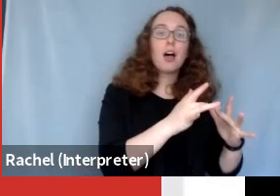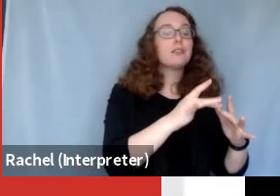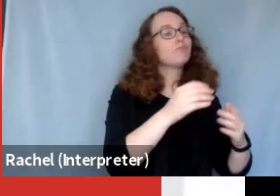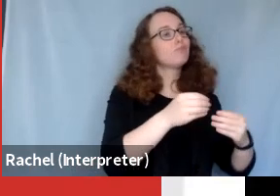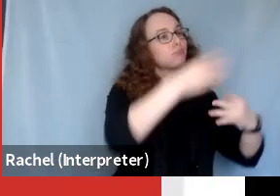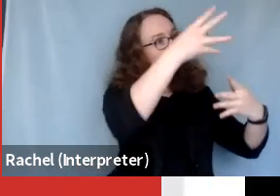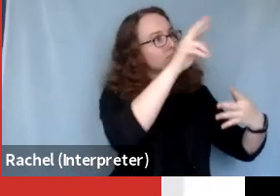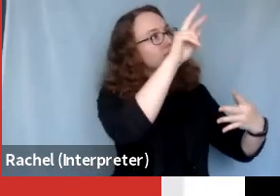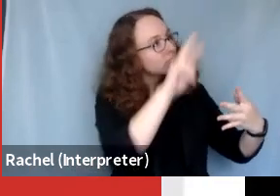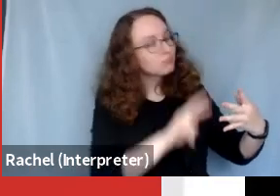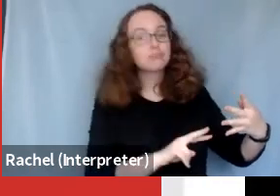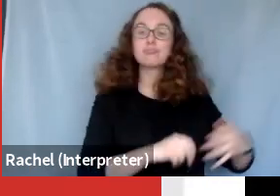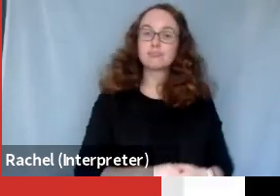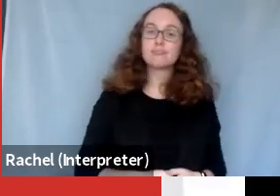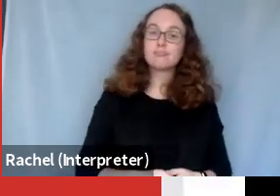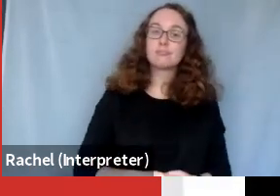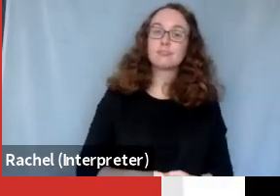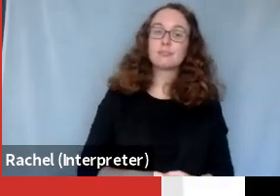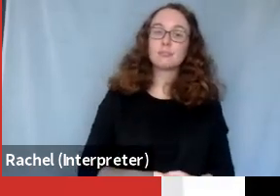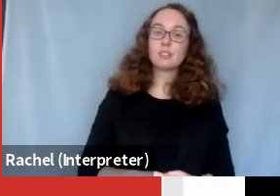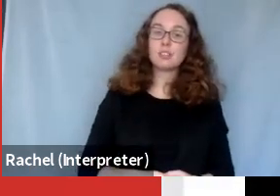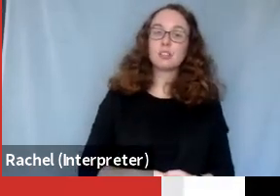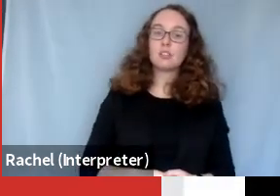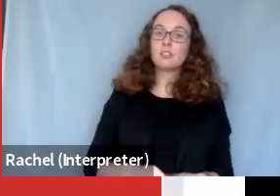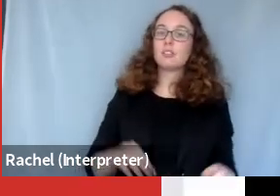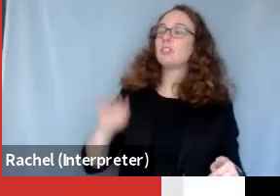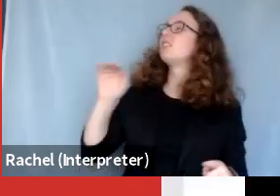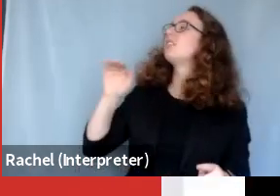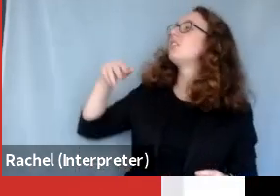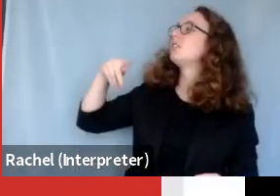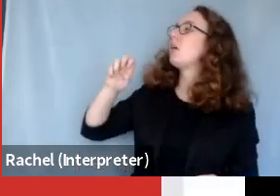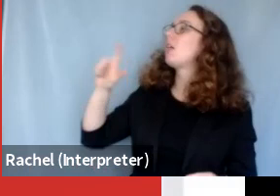Paul for gear like t-shirts sweatshirts, can those be